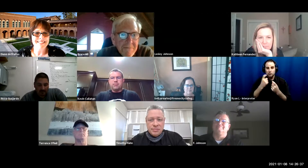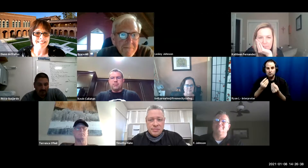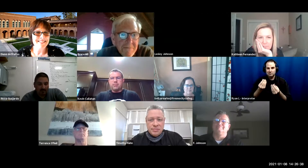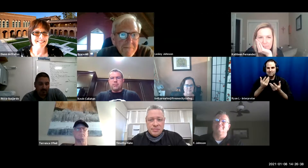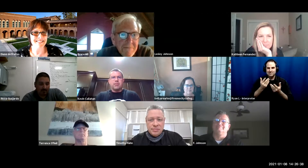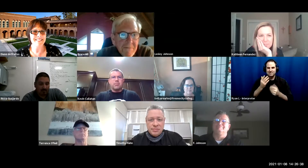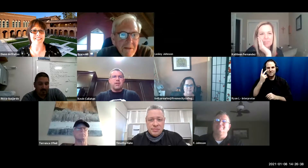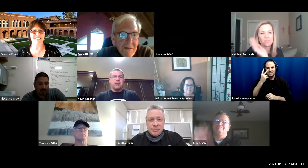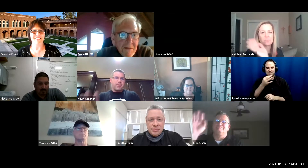Awesome. Thank you.